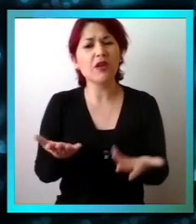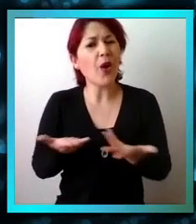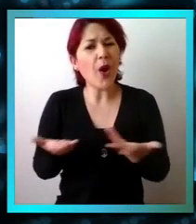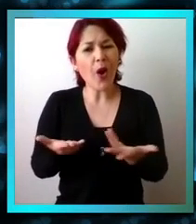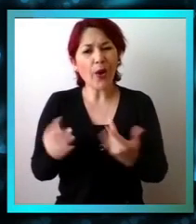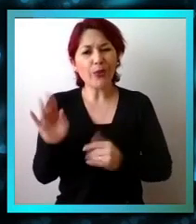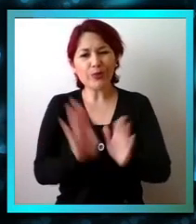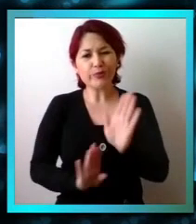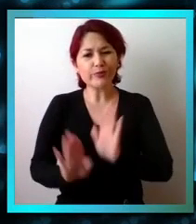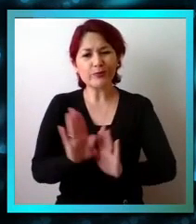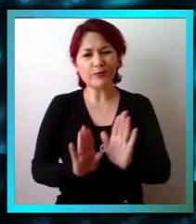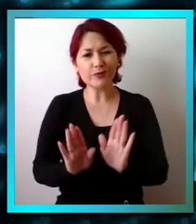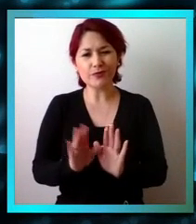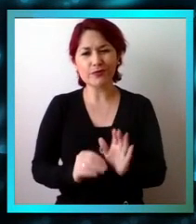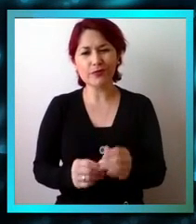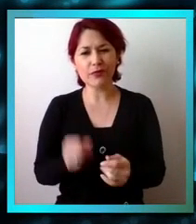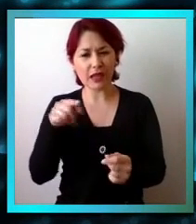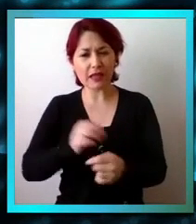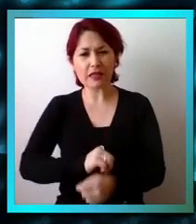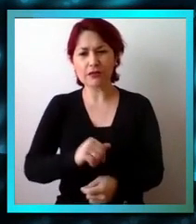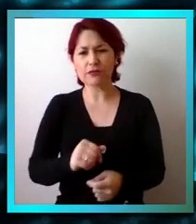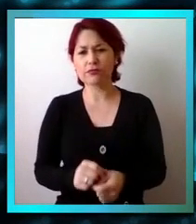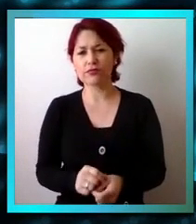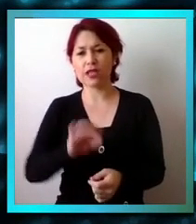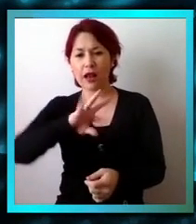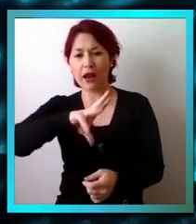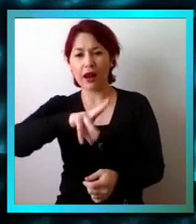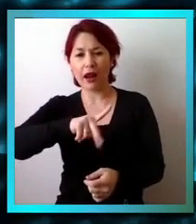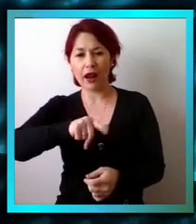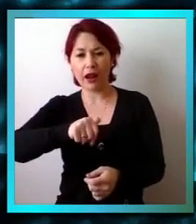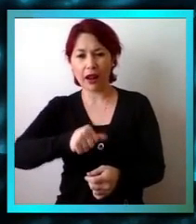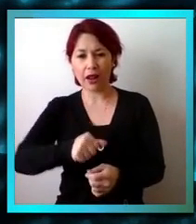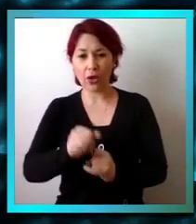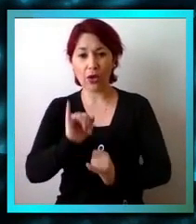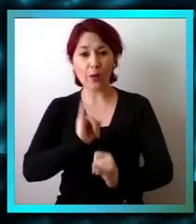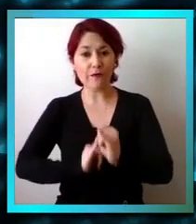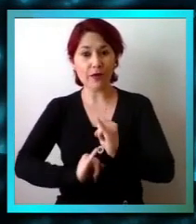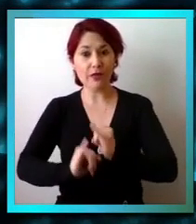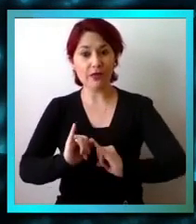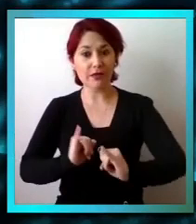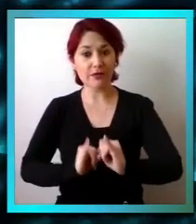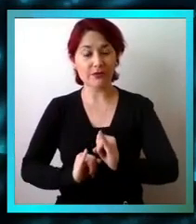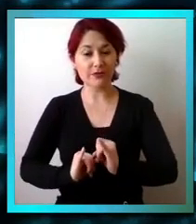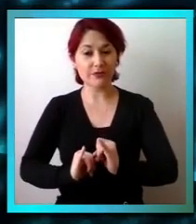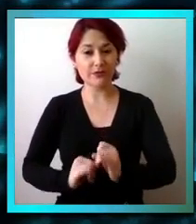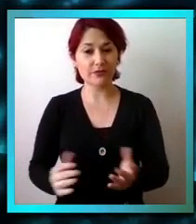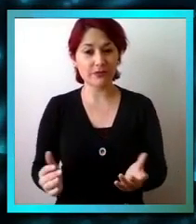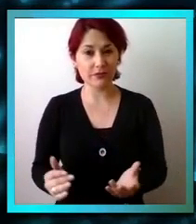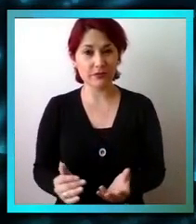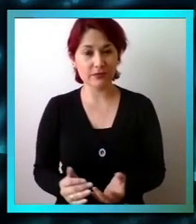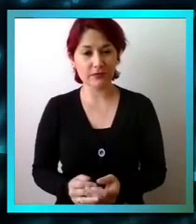endpoint security it's not enough and we need to use a special anti-apt solutions